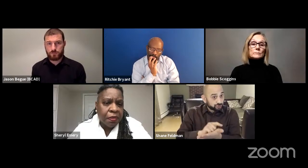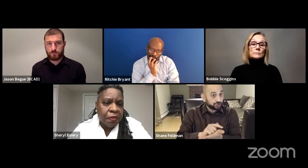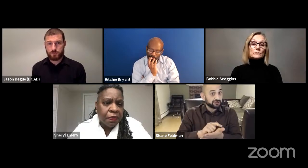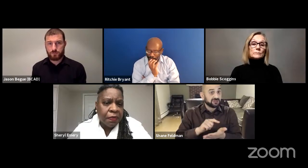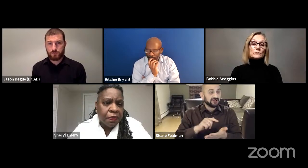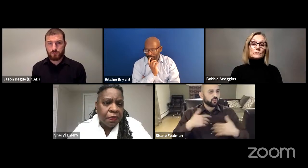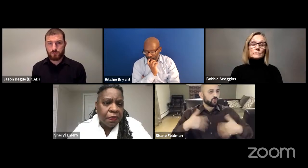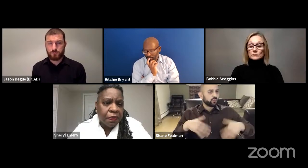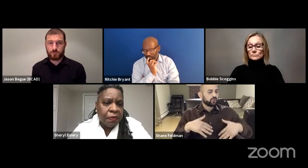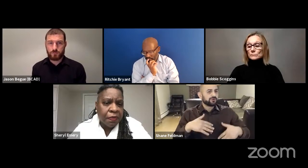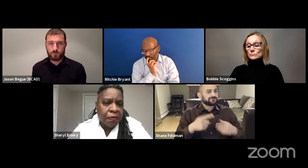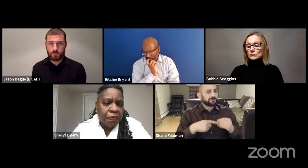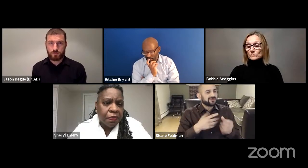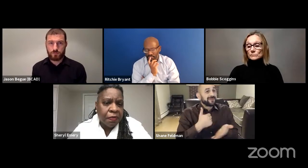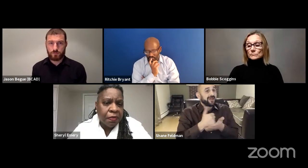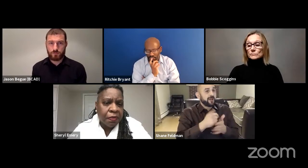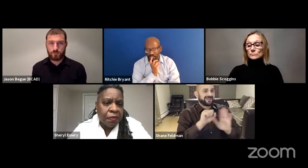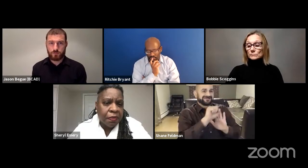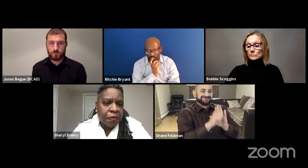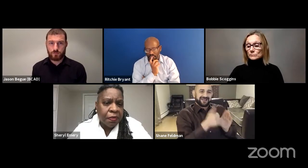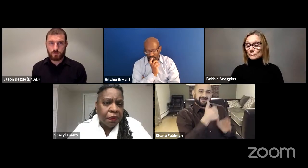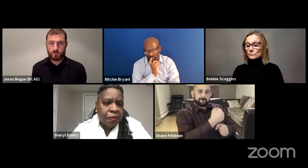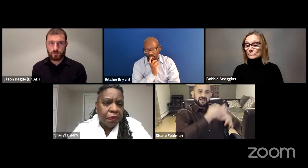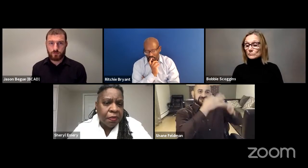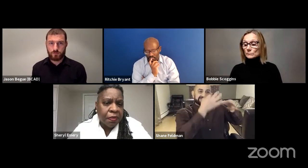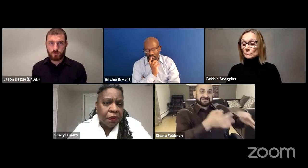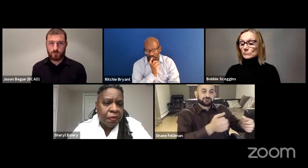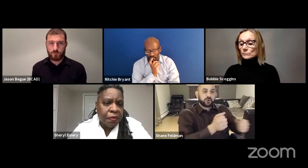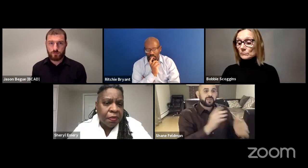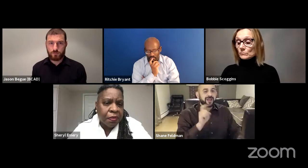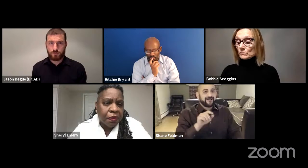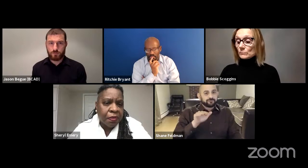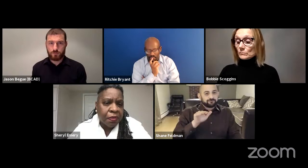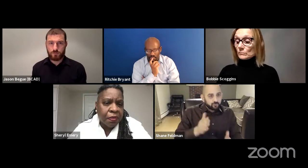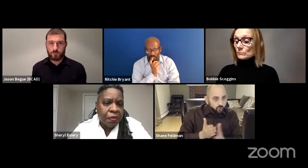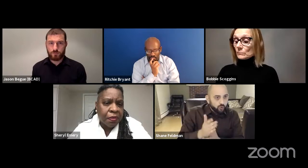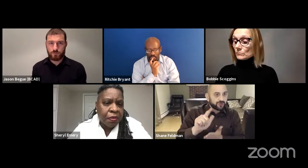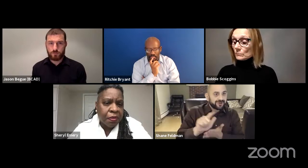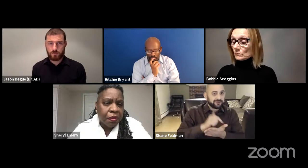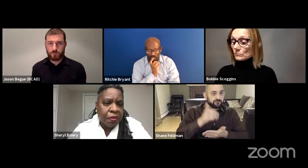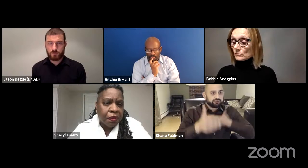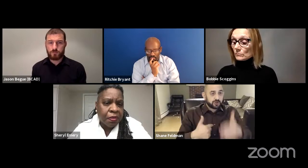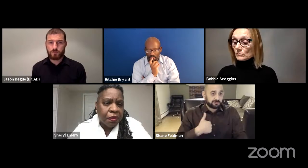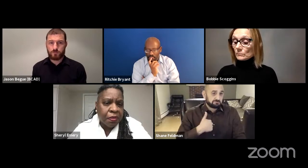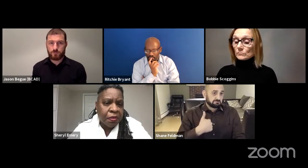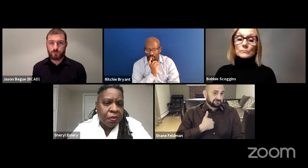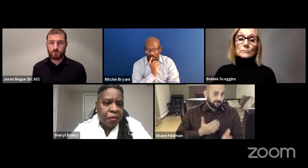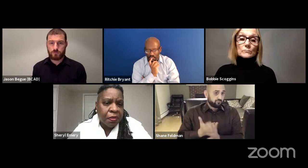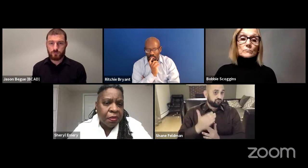forth. However, sometimes we know that's not the easiest thing to do. To hire an attorney